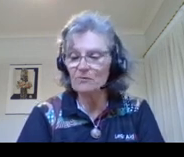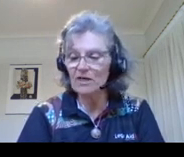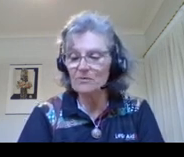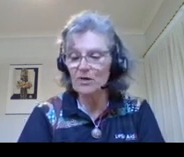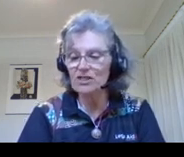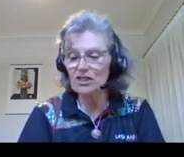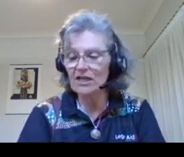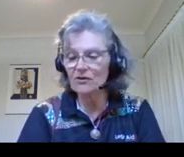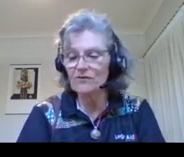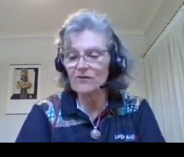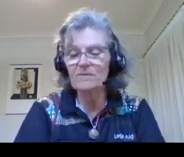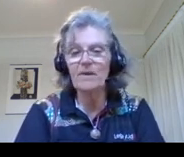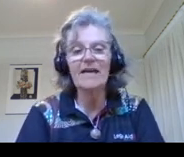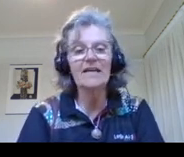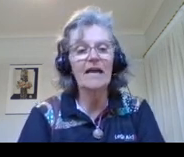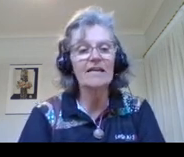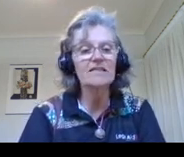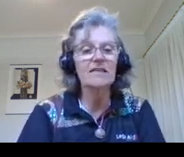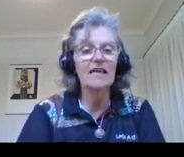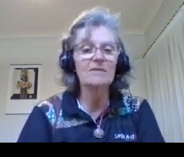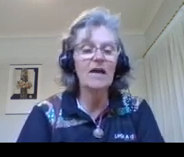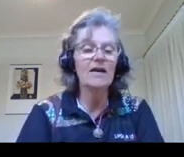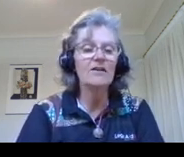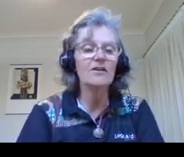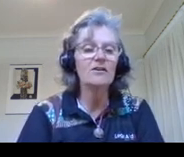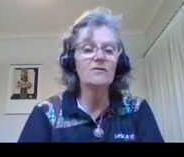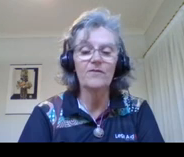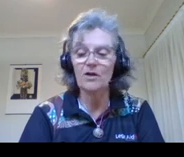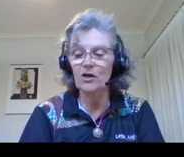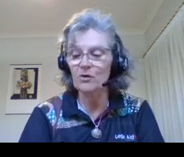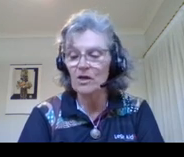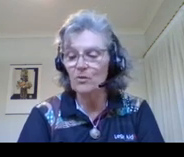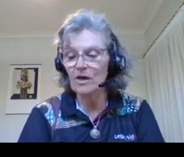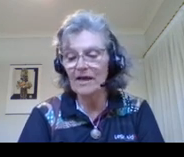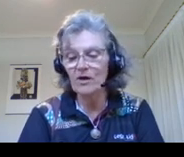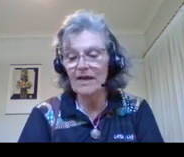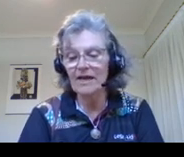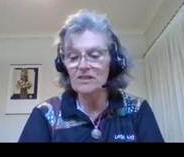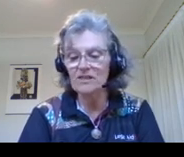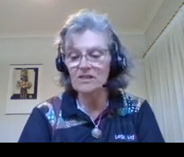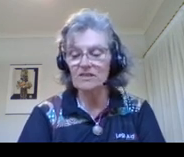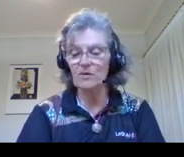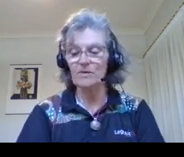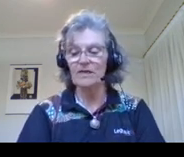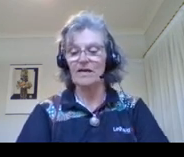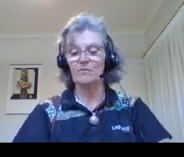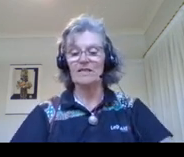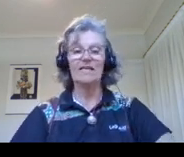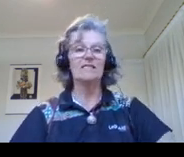really appreciate your feedback and an email that will follow one hour after the webinar with links